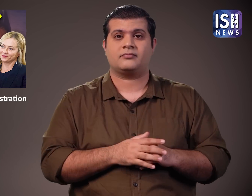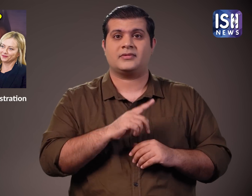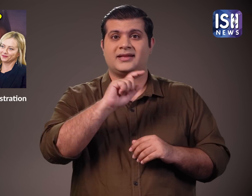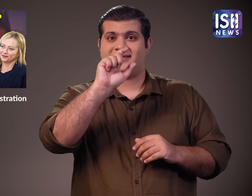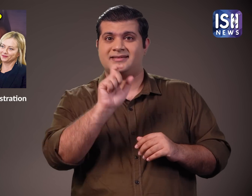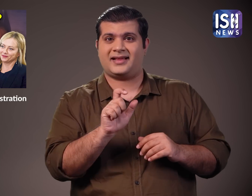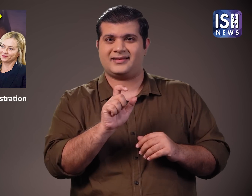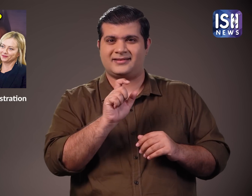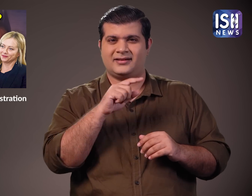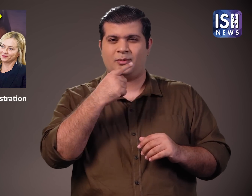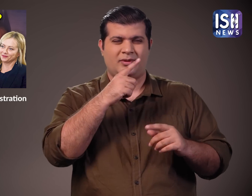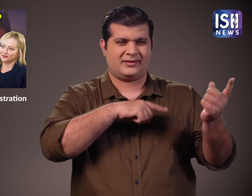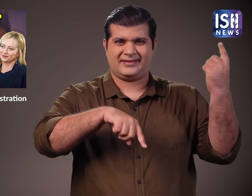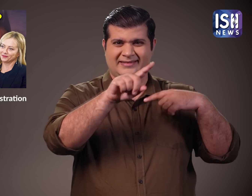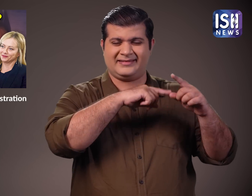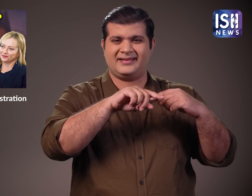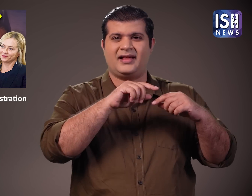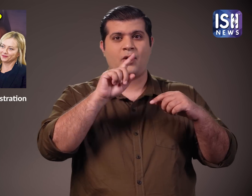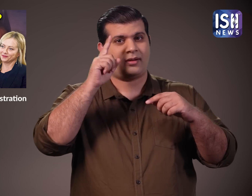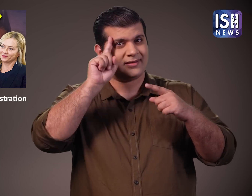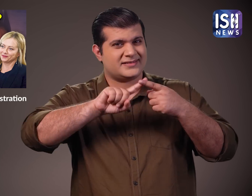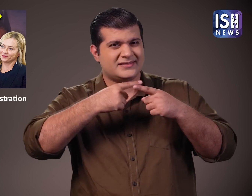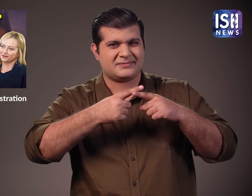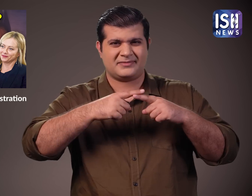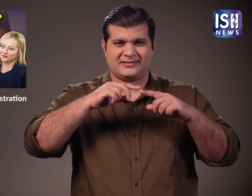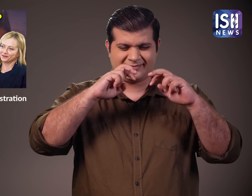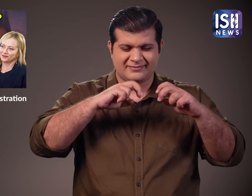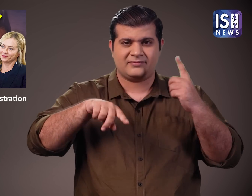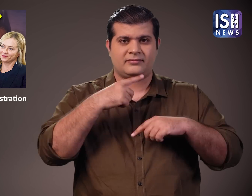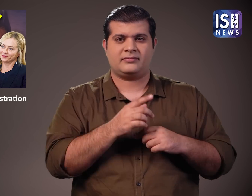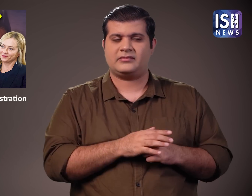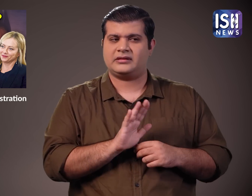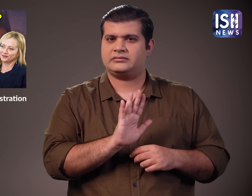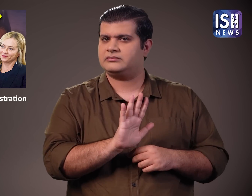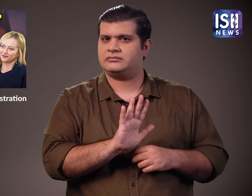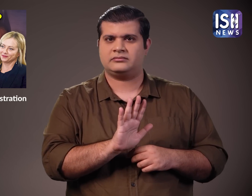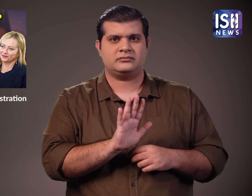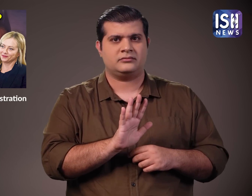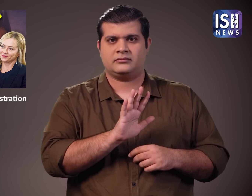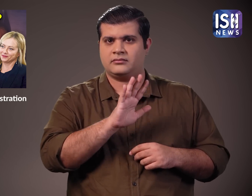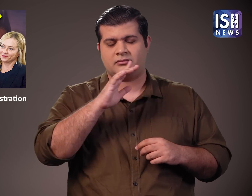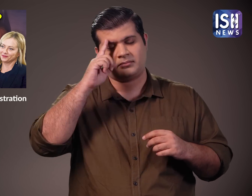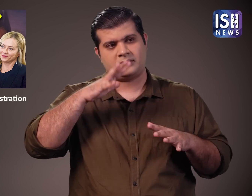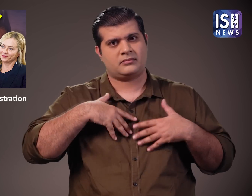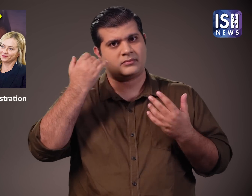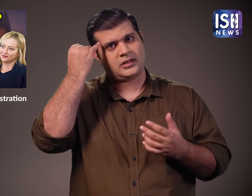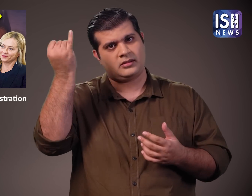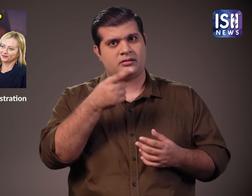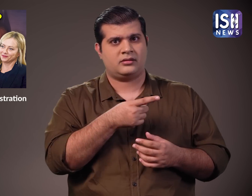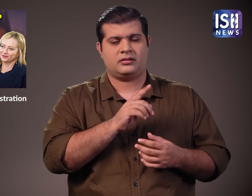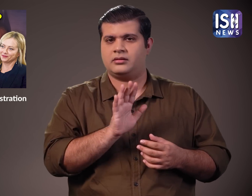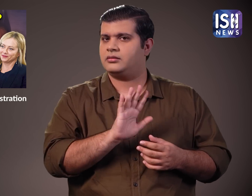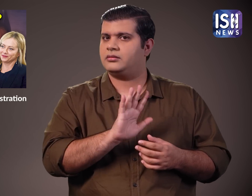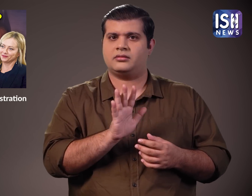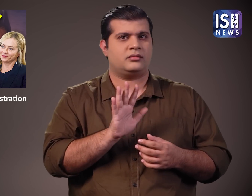Italian experts and researchers are against chemical castration.